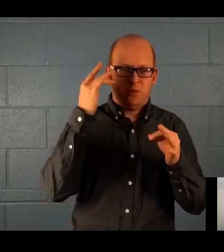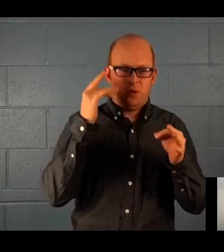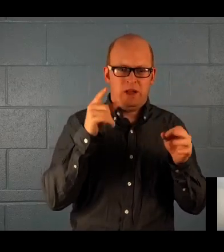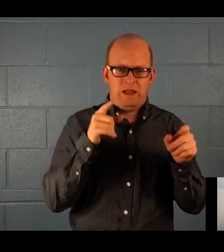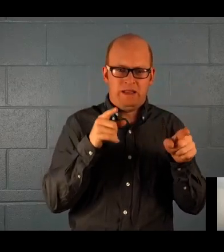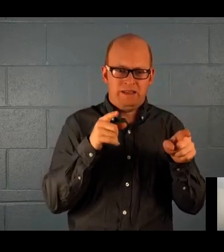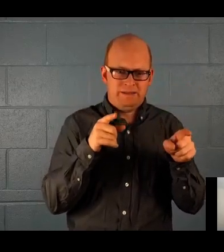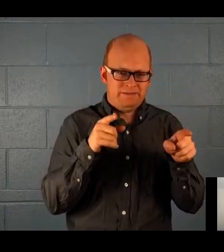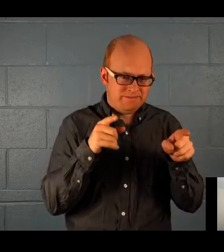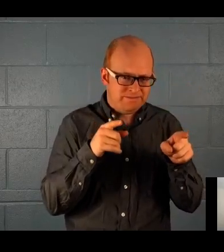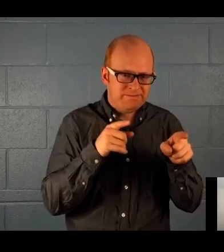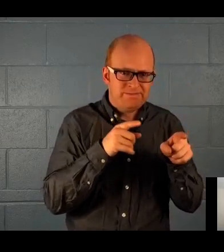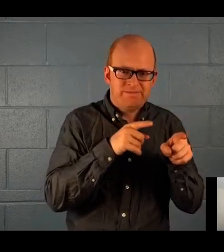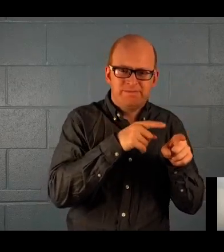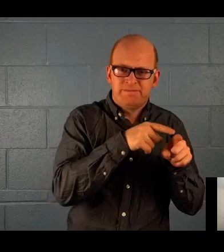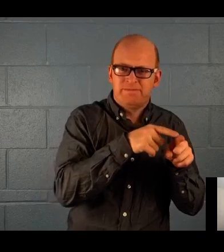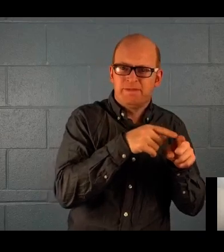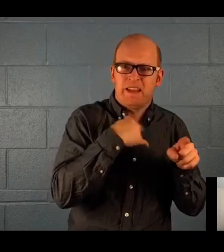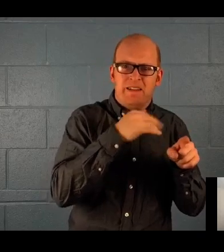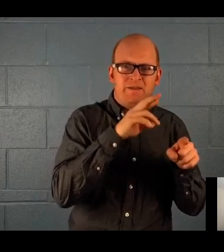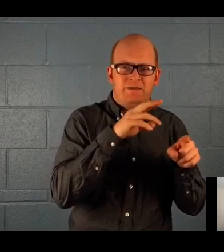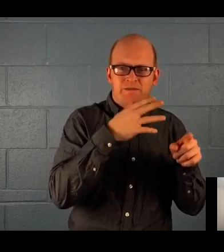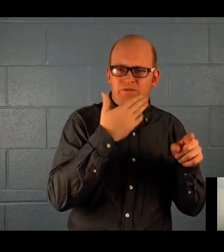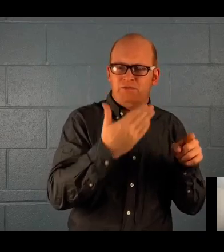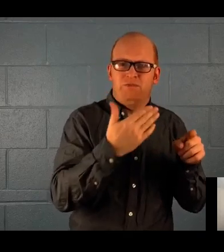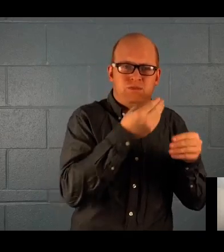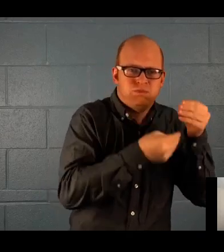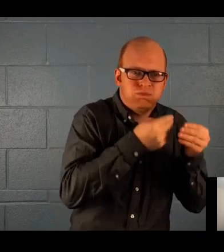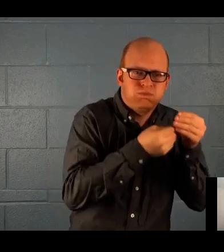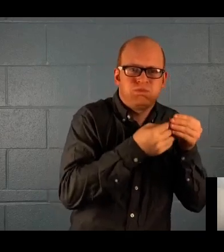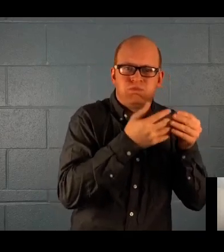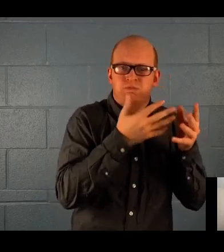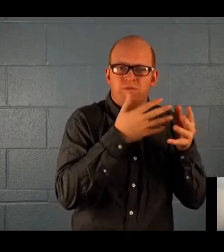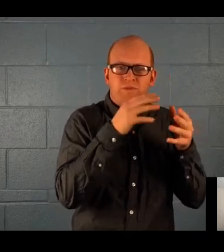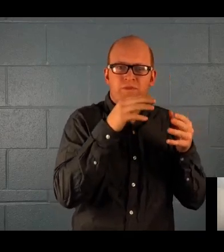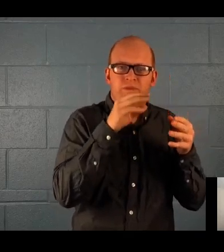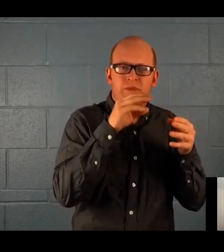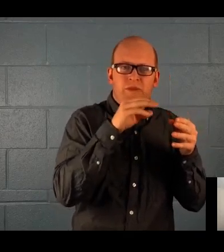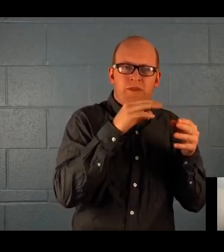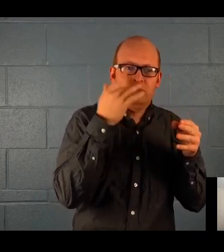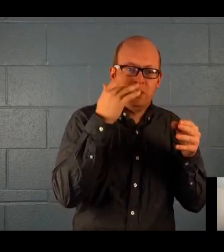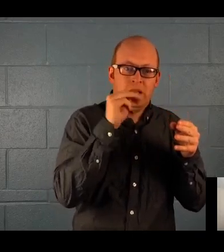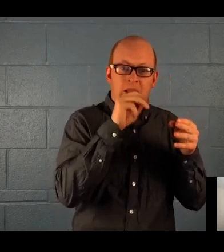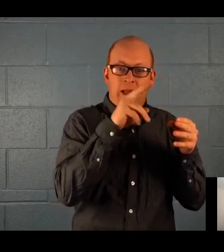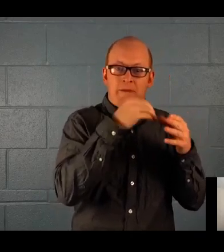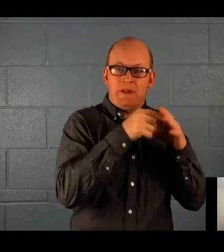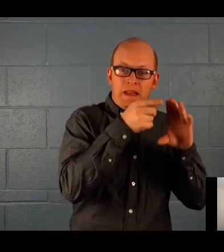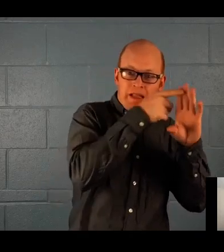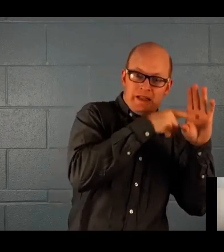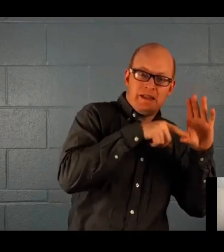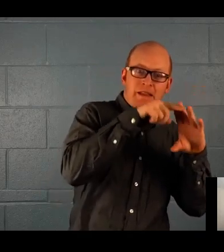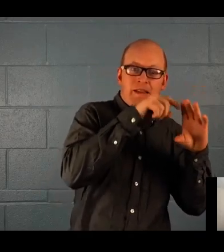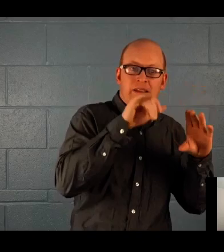we could see in the mouse was that melanosomes migration phenotype, because myosin VIIA is indeed in the mouse photoreceptors.